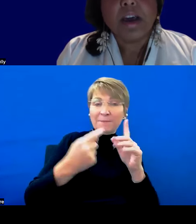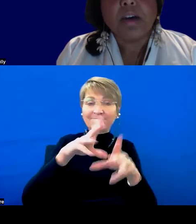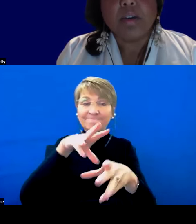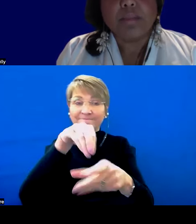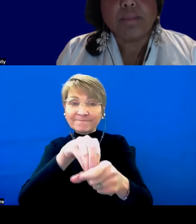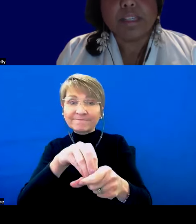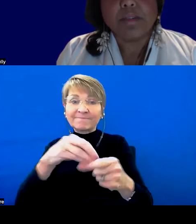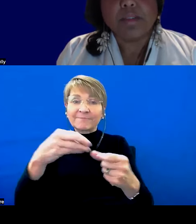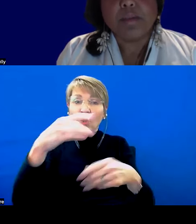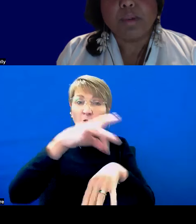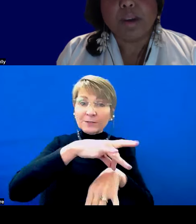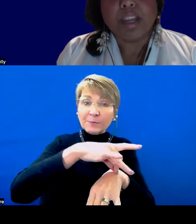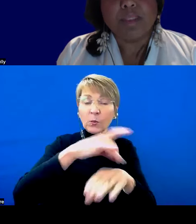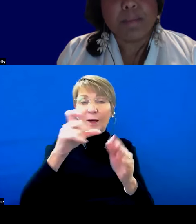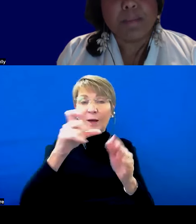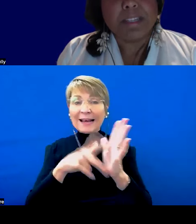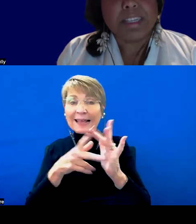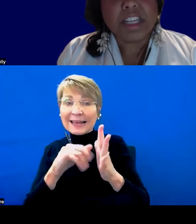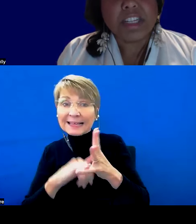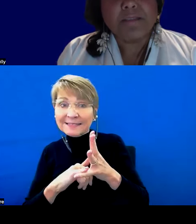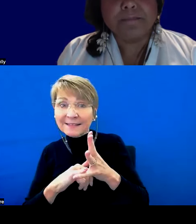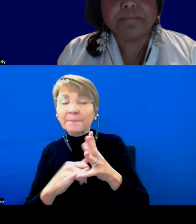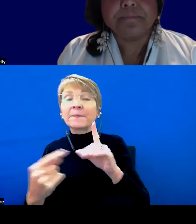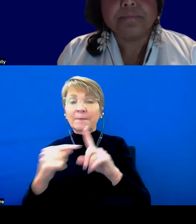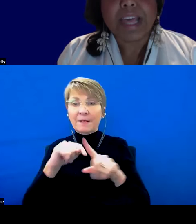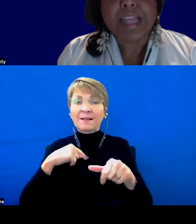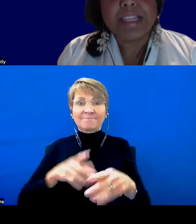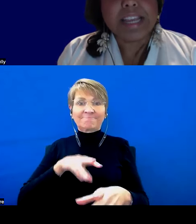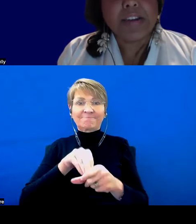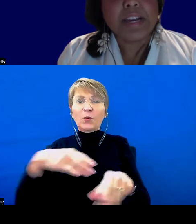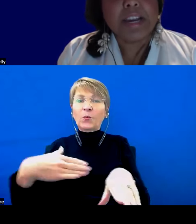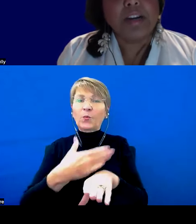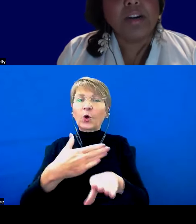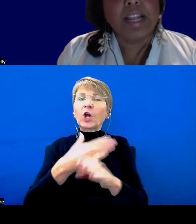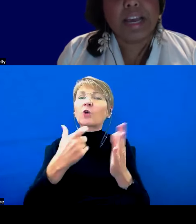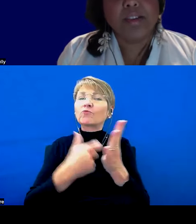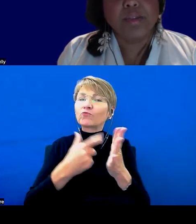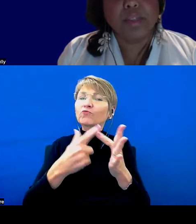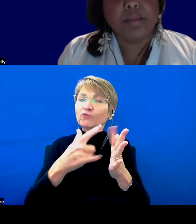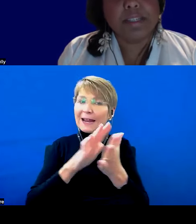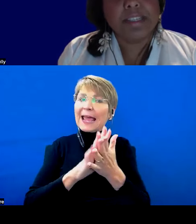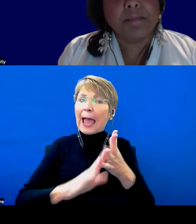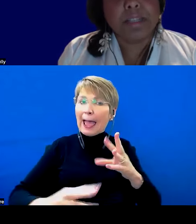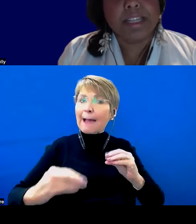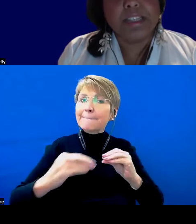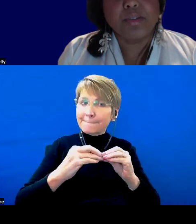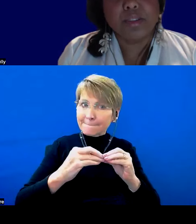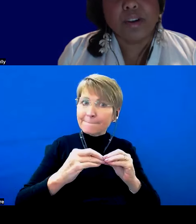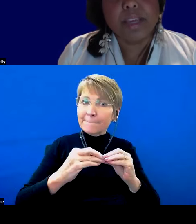Orthoptists also work in rehabilitation. This area allows orthopters complete autonomy